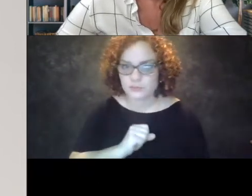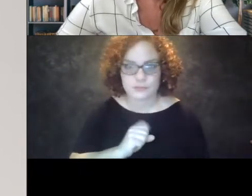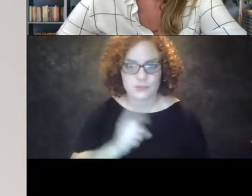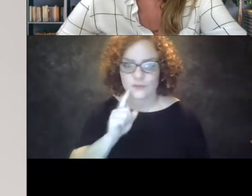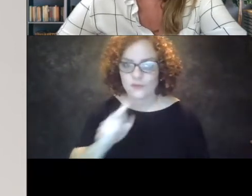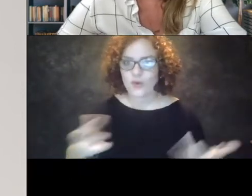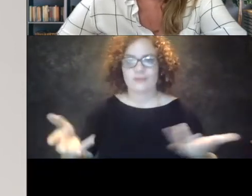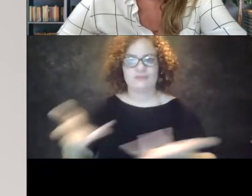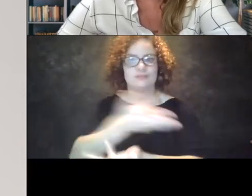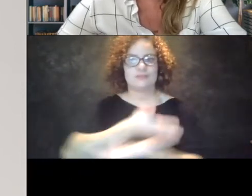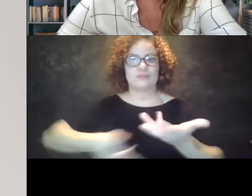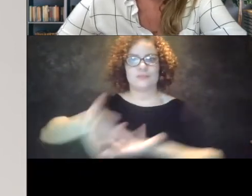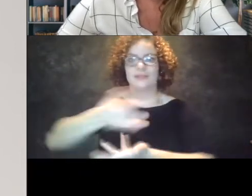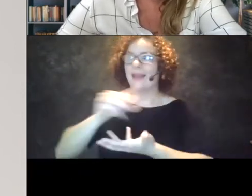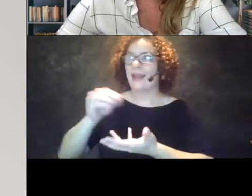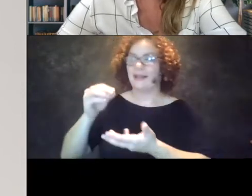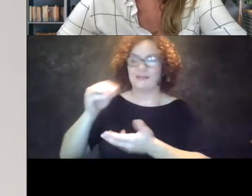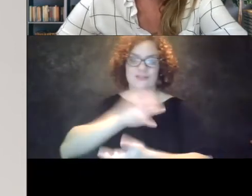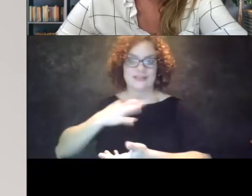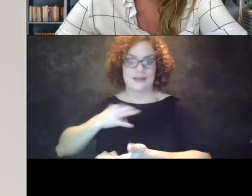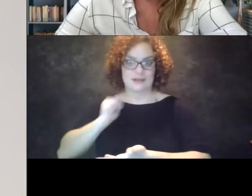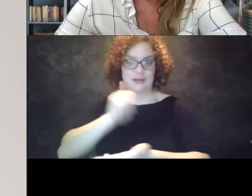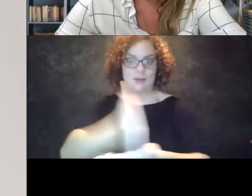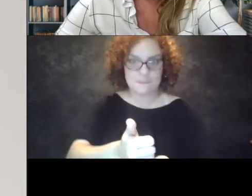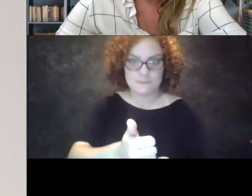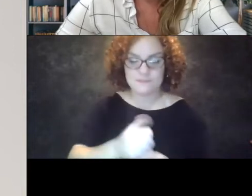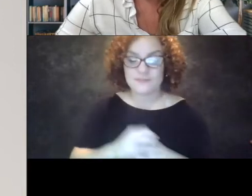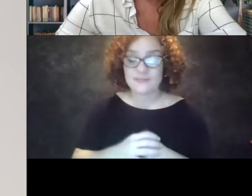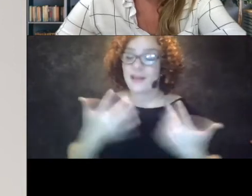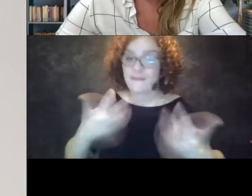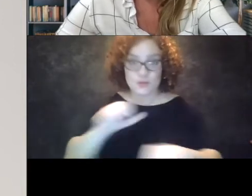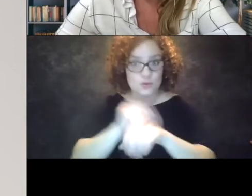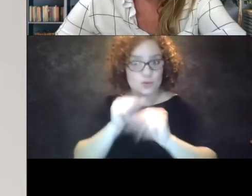I've worked up to a, I've worked with adults who are deafblind, when I used to work for